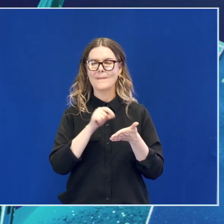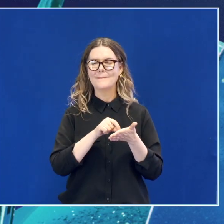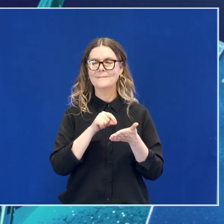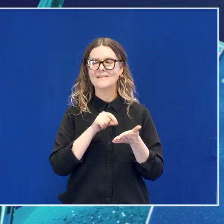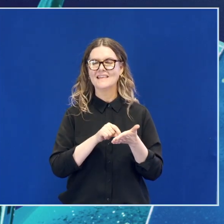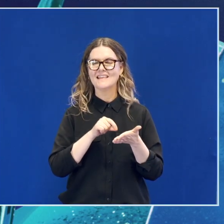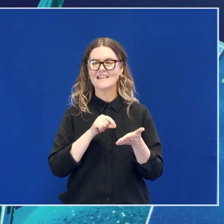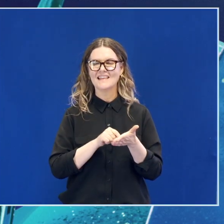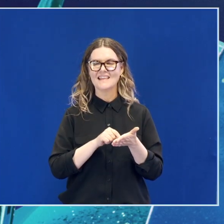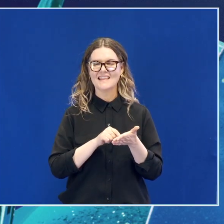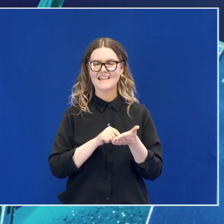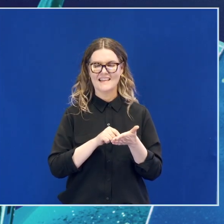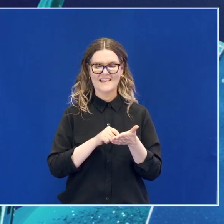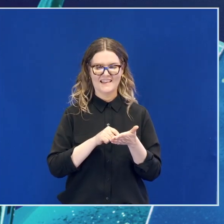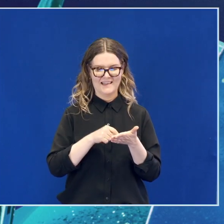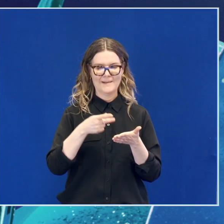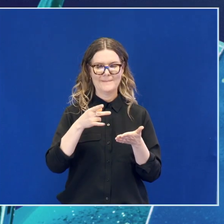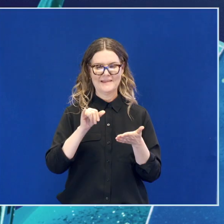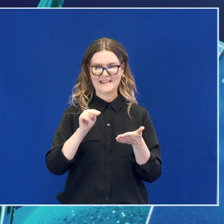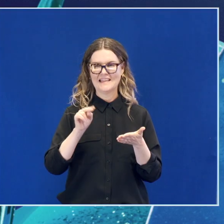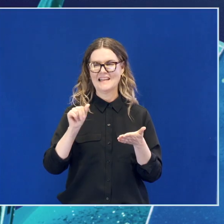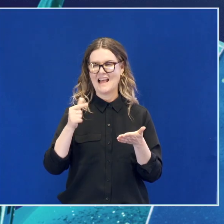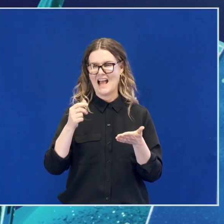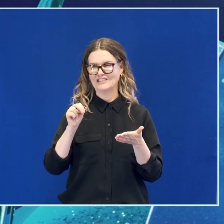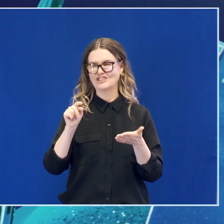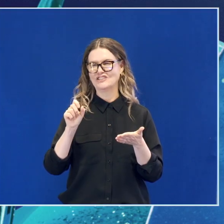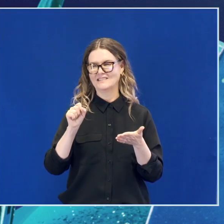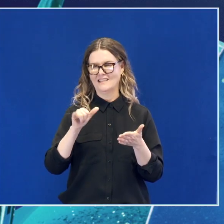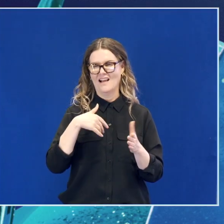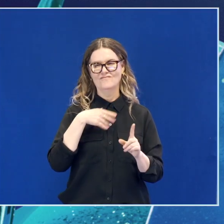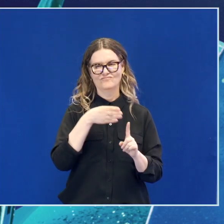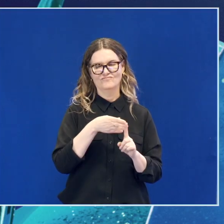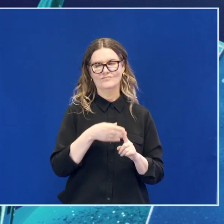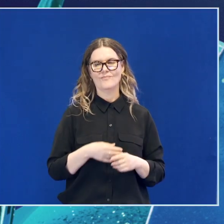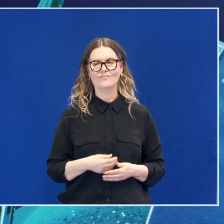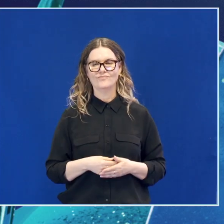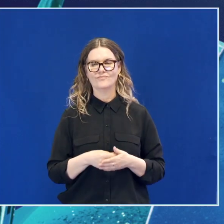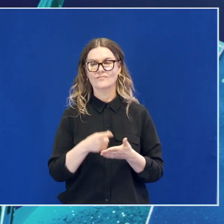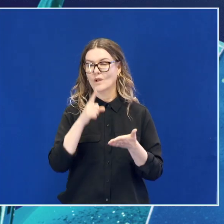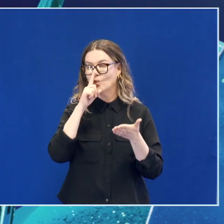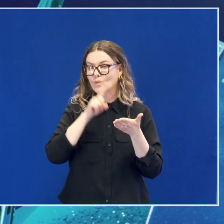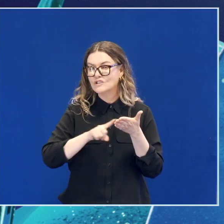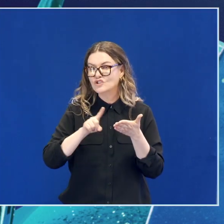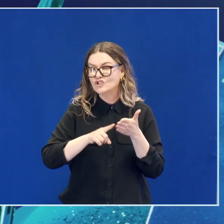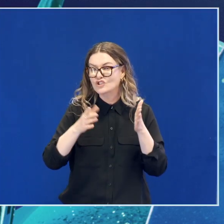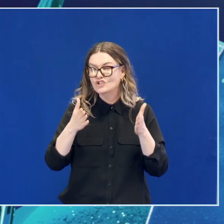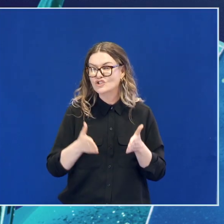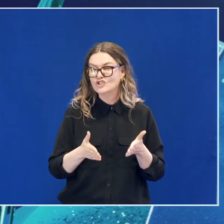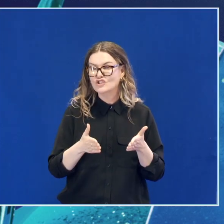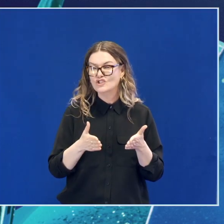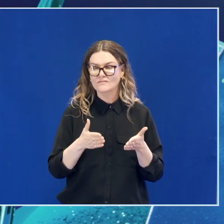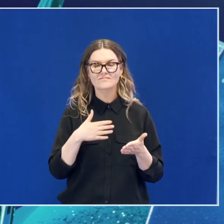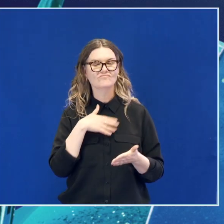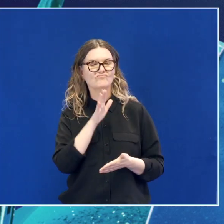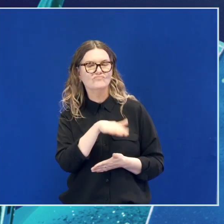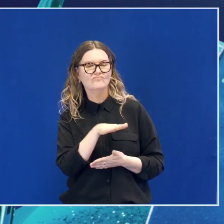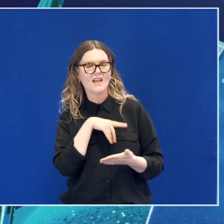Researcher will do something where it looks much more deeply at a question you ask, and it might take much longer.